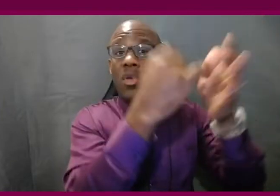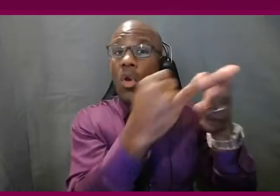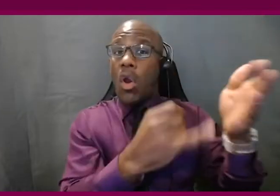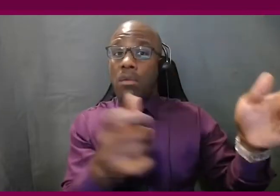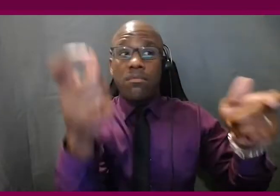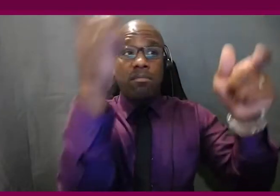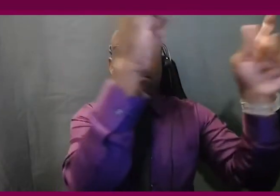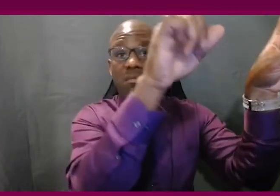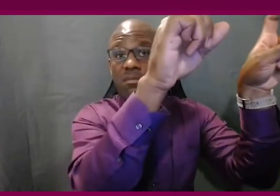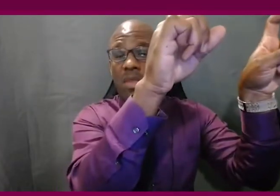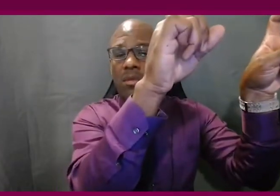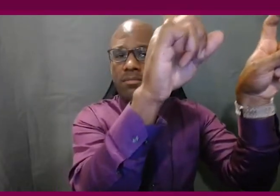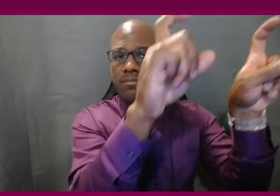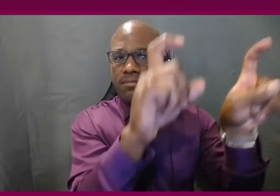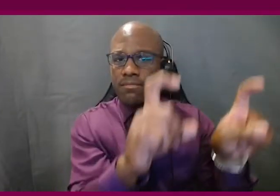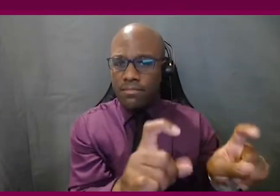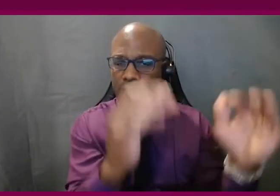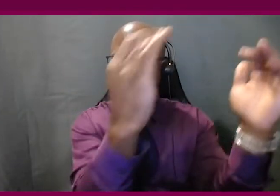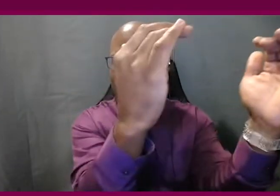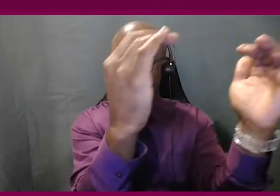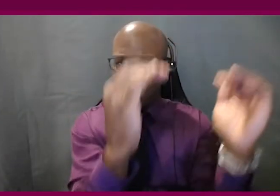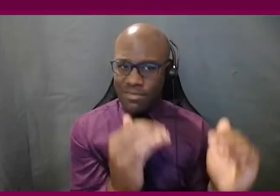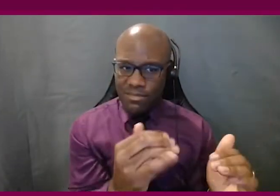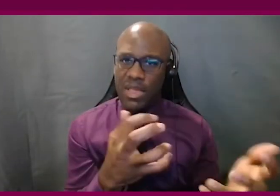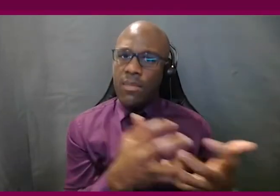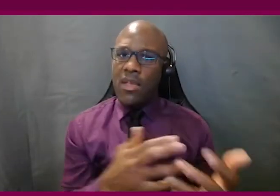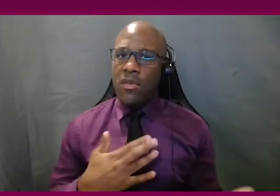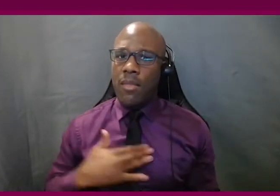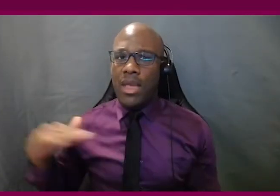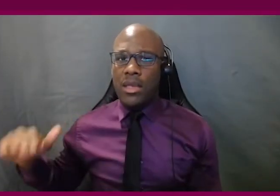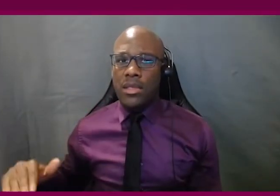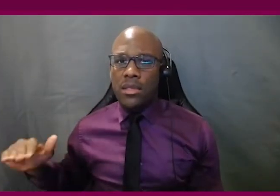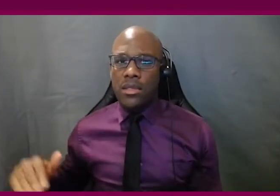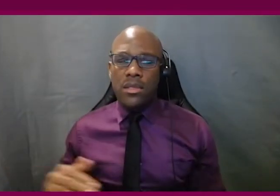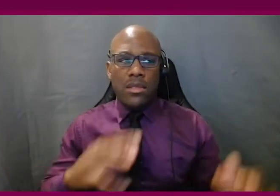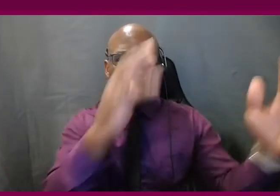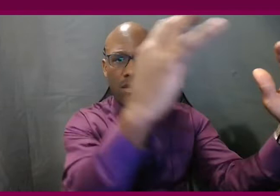is so similar to what this disabled artist is doing. They're speaking from their experience."